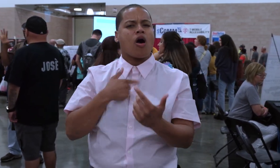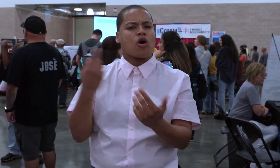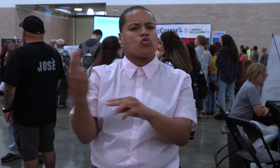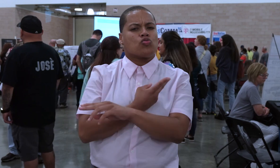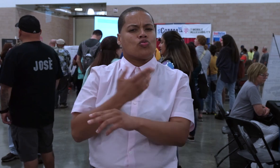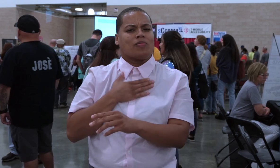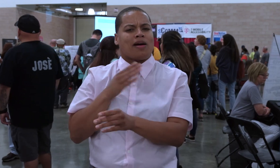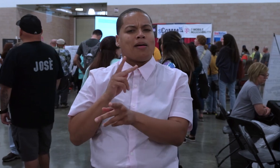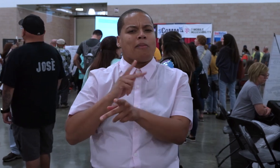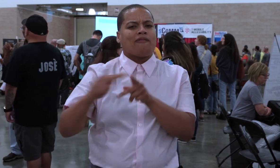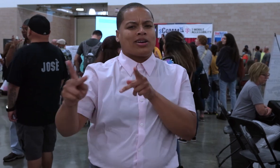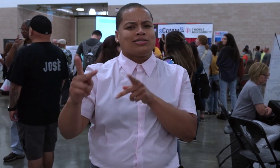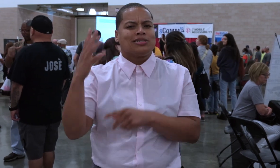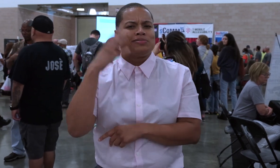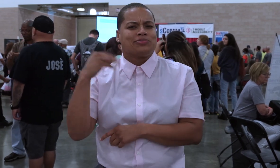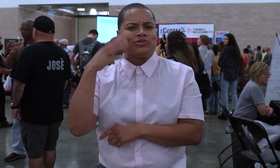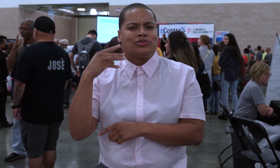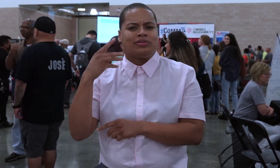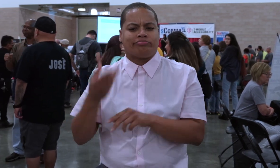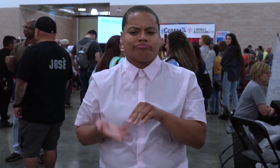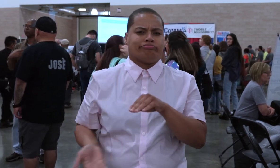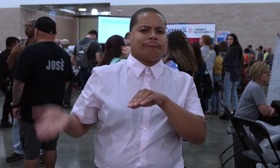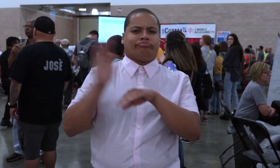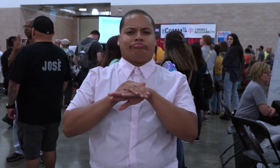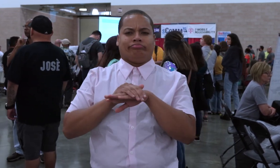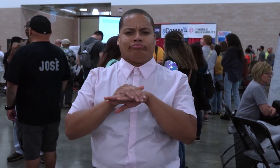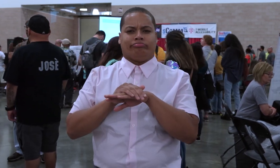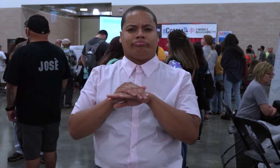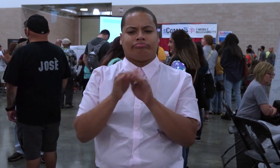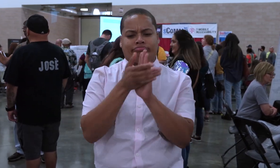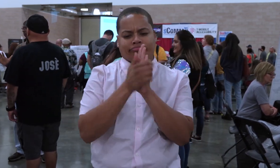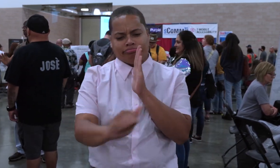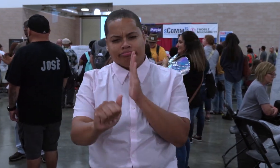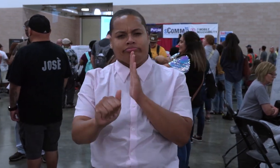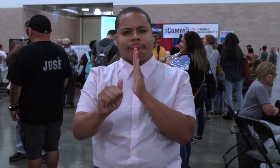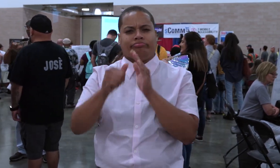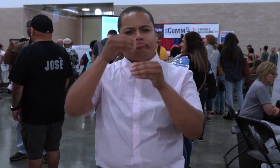my professional experience, increased proficiency,